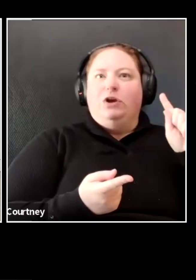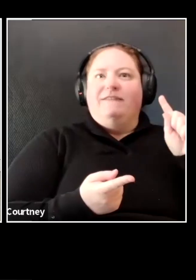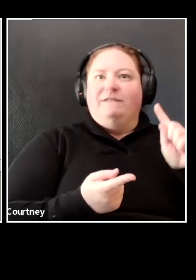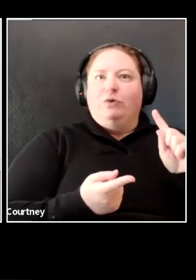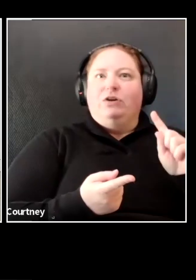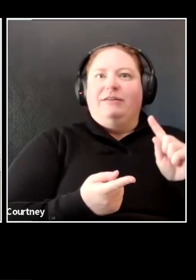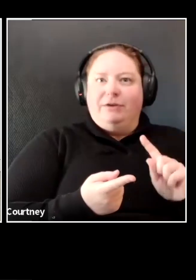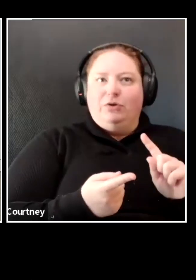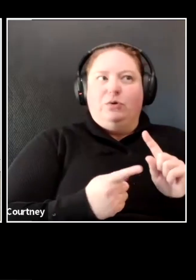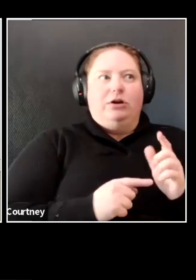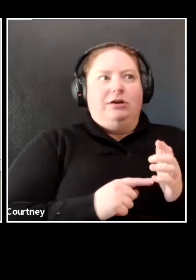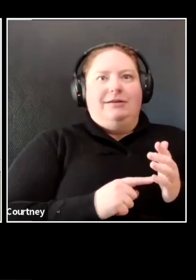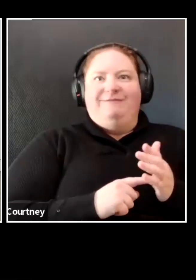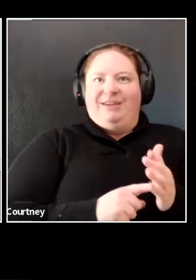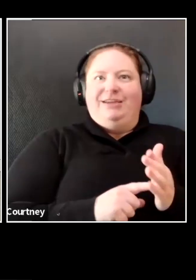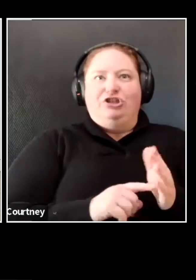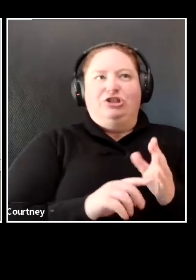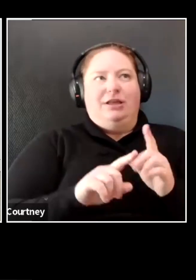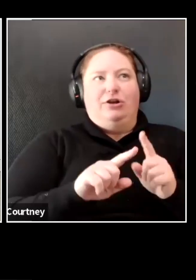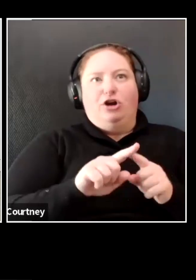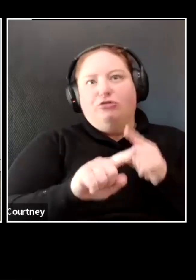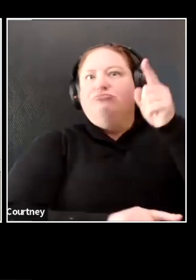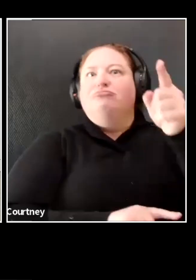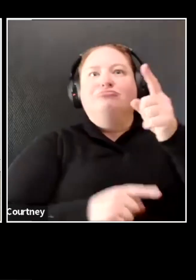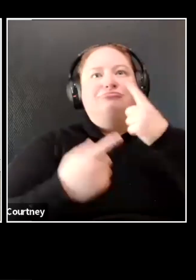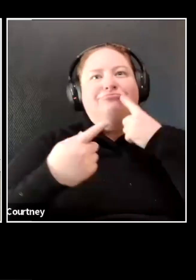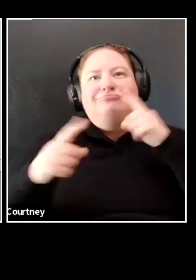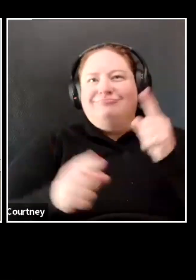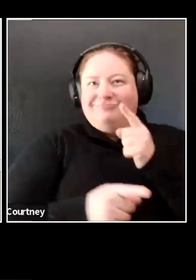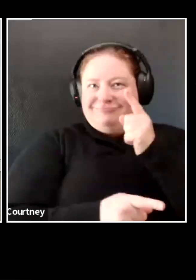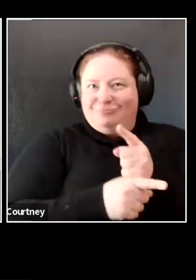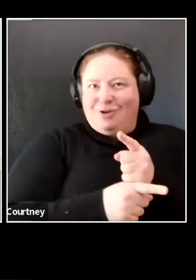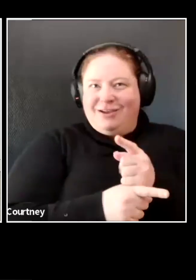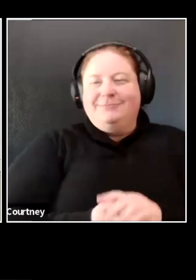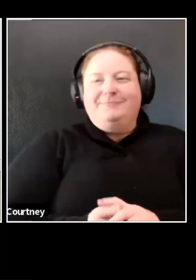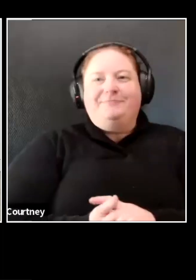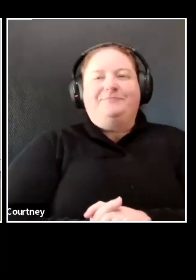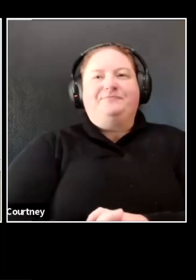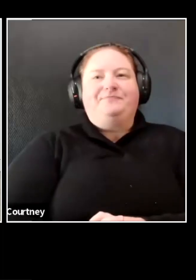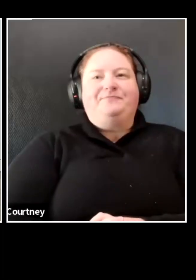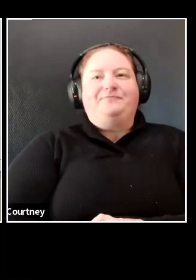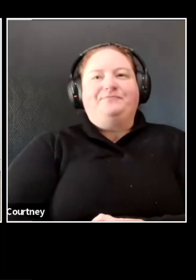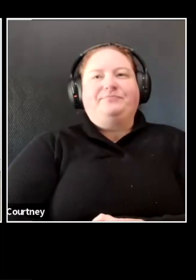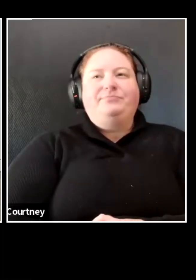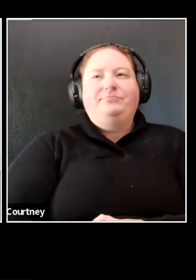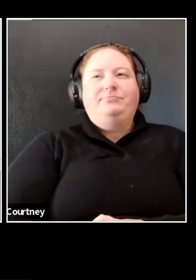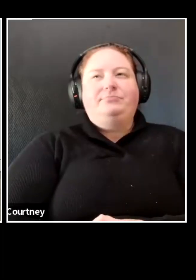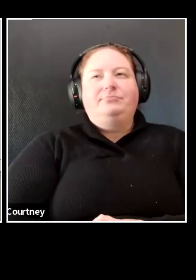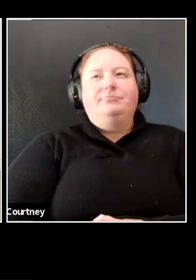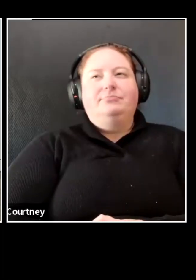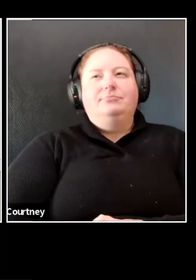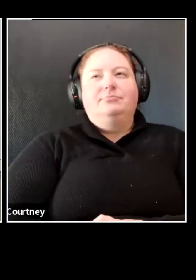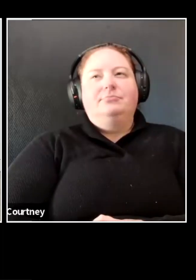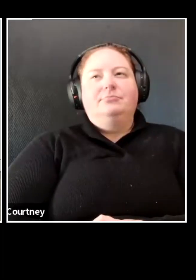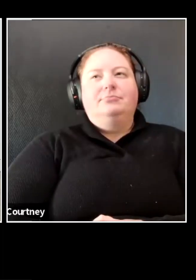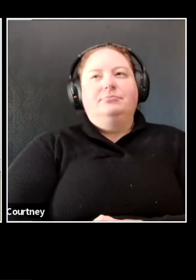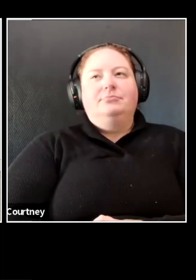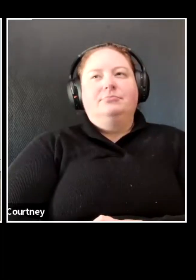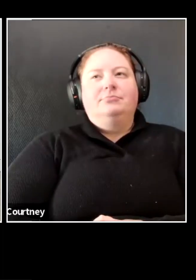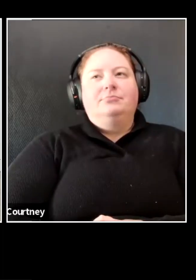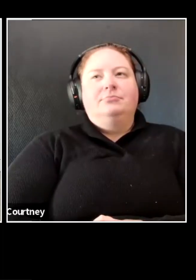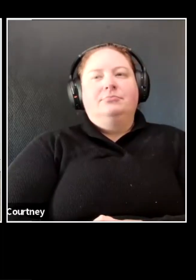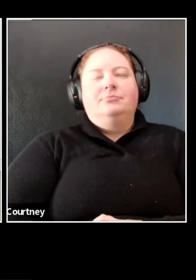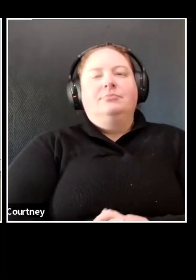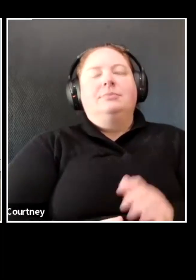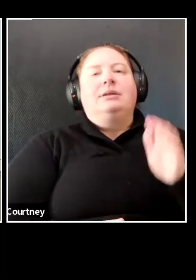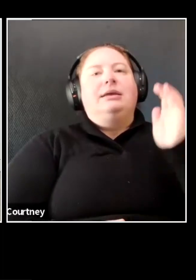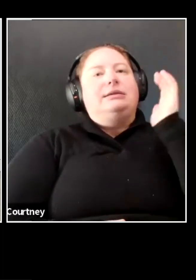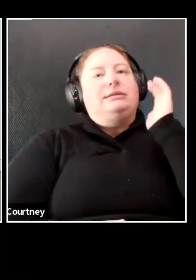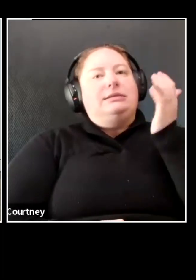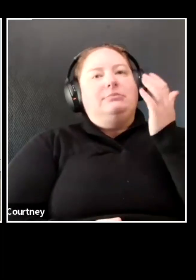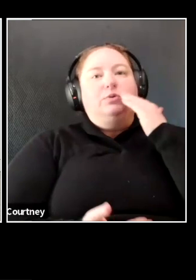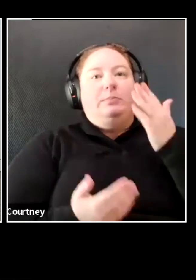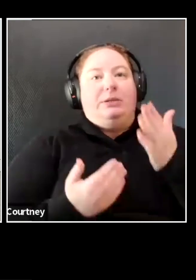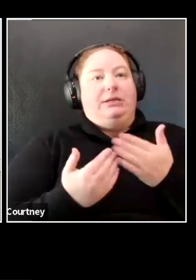Um and and it it seems to me that uh it would be really easy for us to and and so there's a